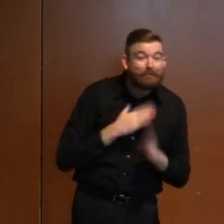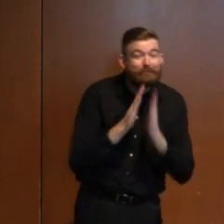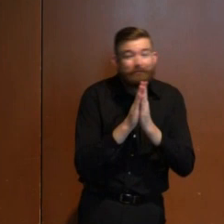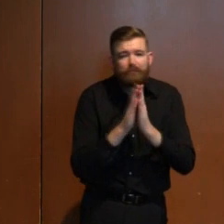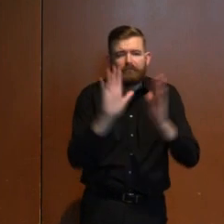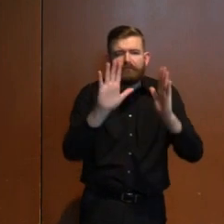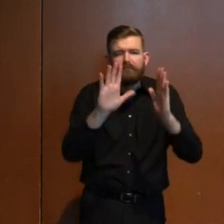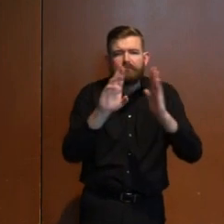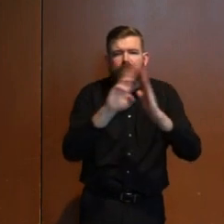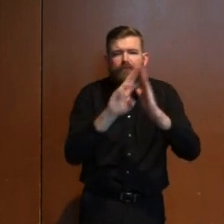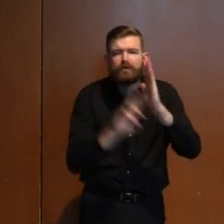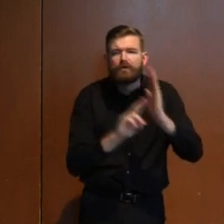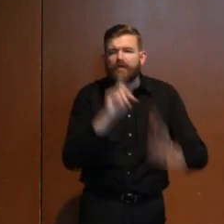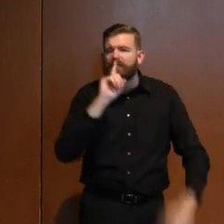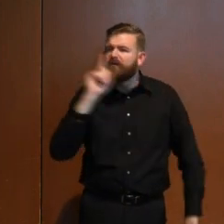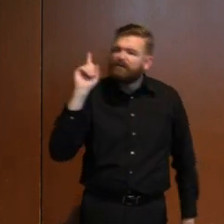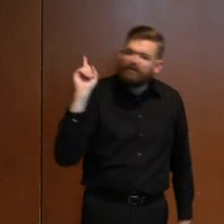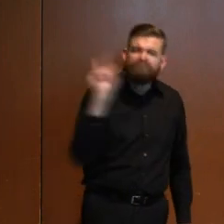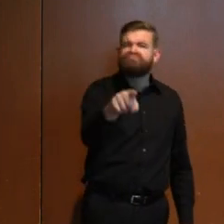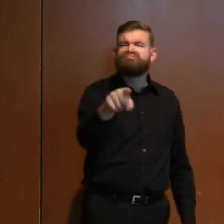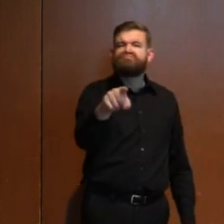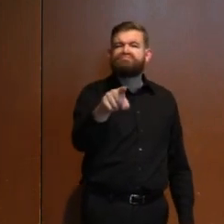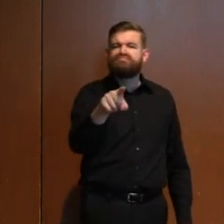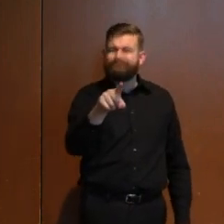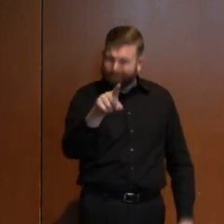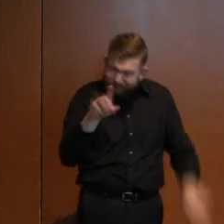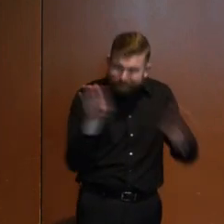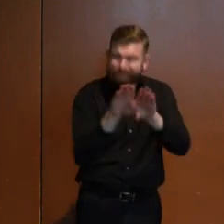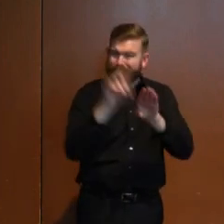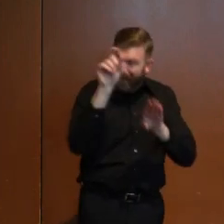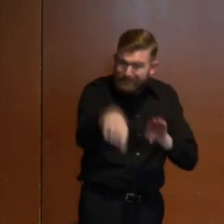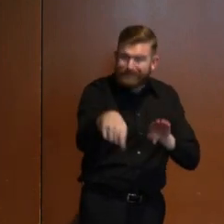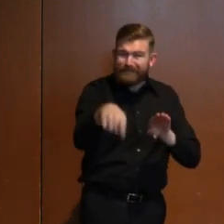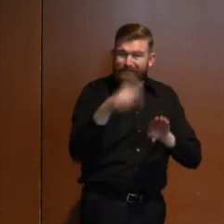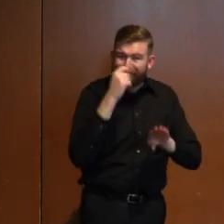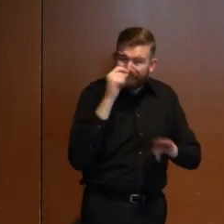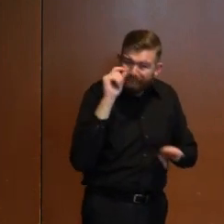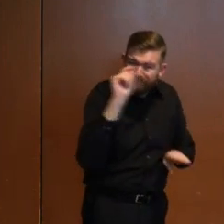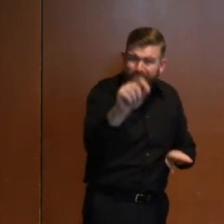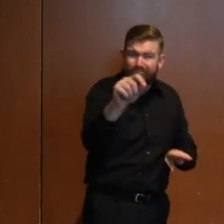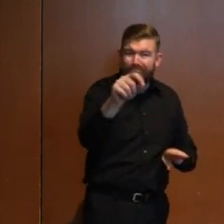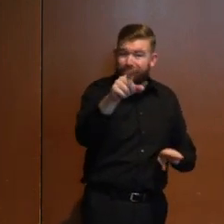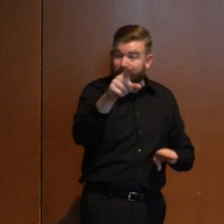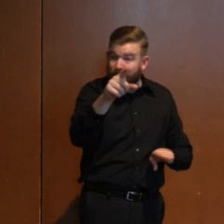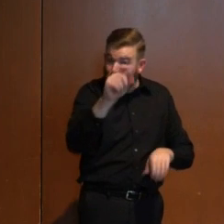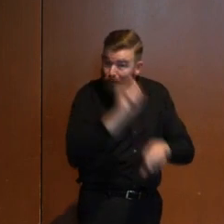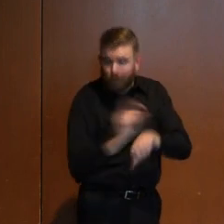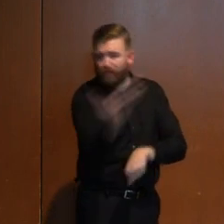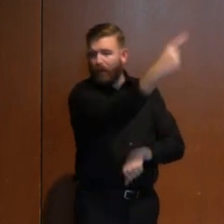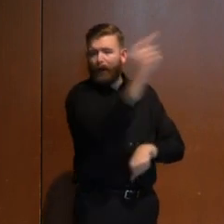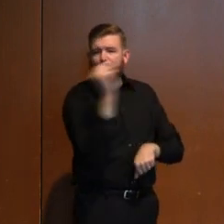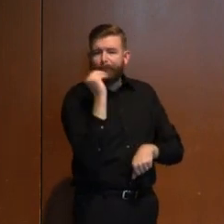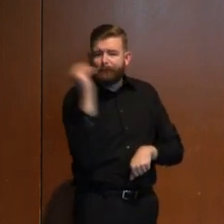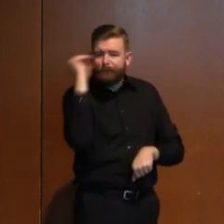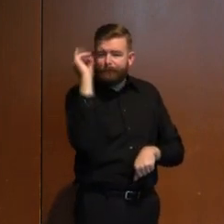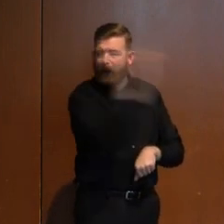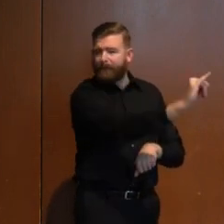AGAIN WE'RE NOT MAKING POLITE SUGGESTIONS TO YOUR FIRM. EVERYONE NEEDS TO FOLLOW THIS ORDER. SO IF YOU SEE A BUSINESS